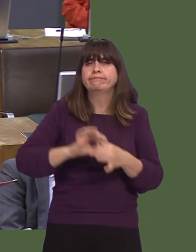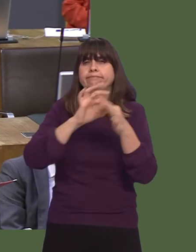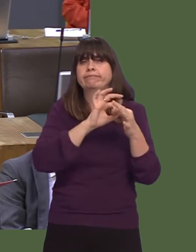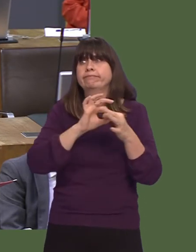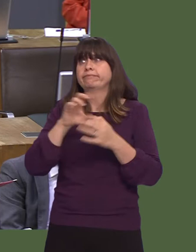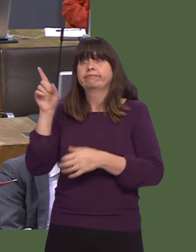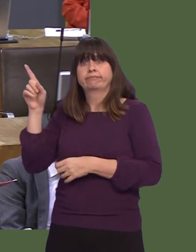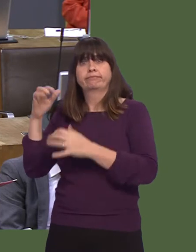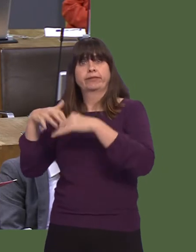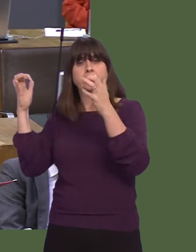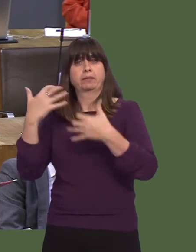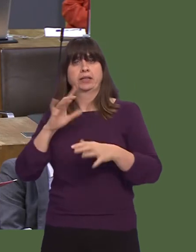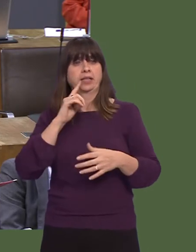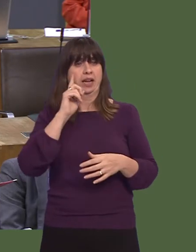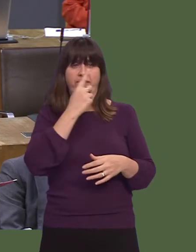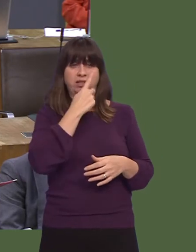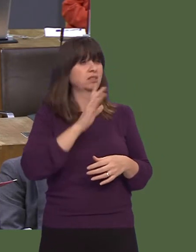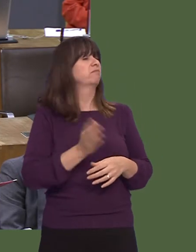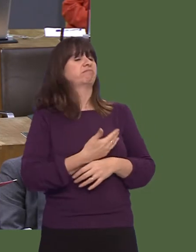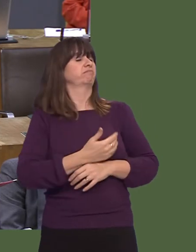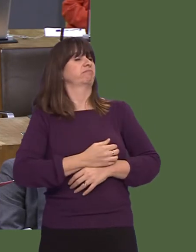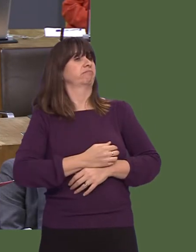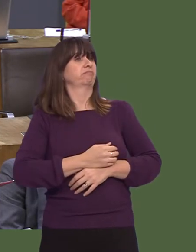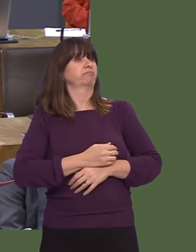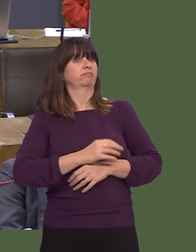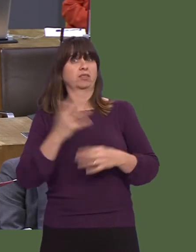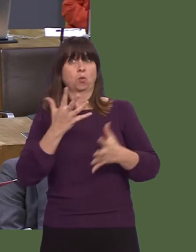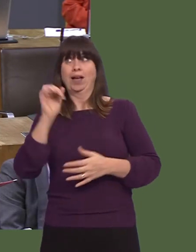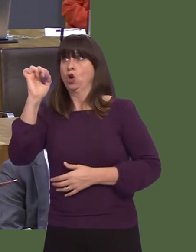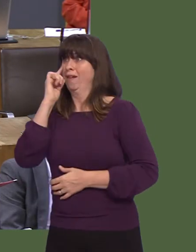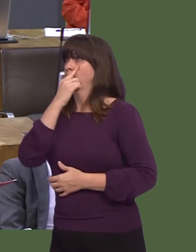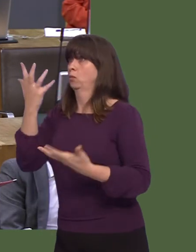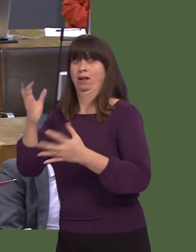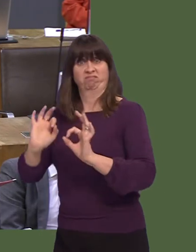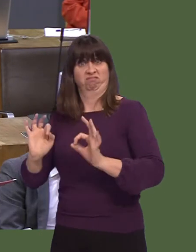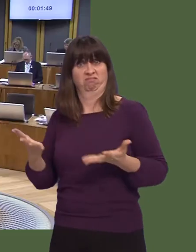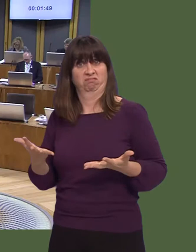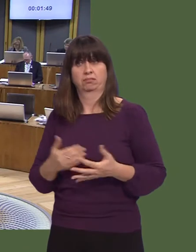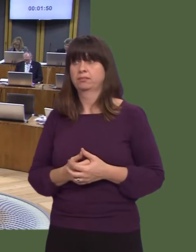we understand, that evidence without ever offering any evidence of their own. Neil Hamilton AM: I hope the First Minister doesn't misunderstand me. I'm strongly in